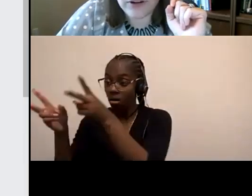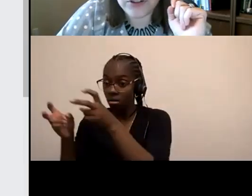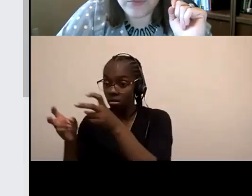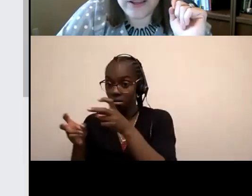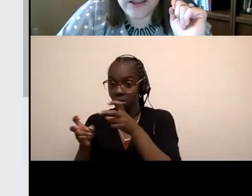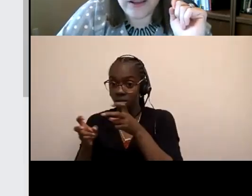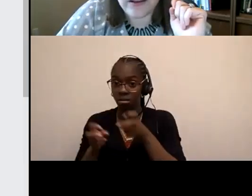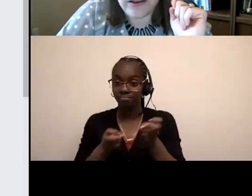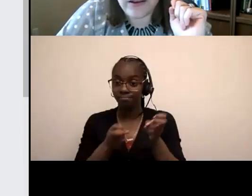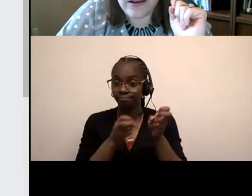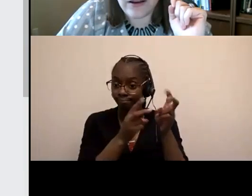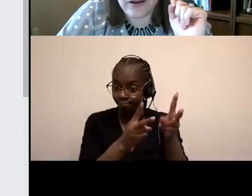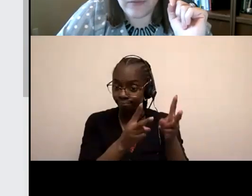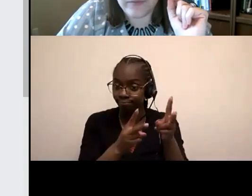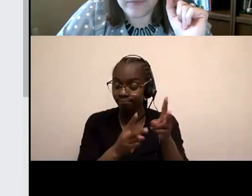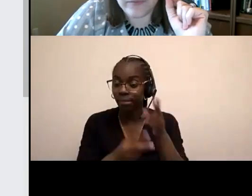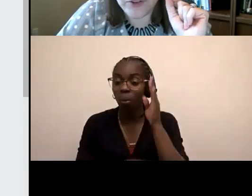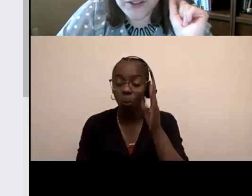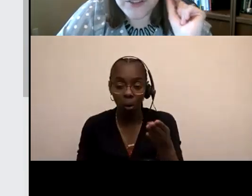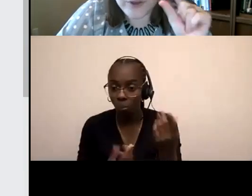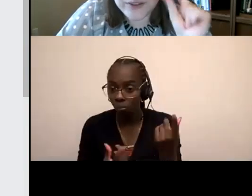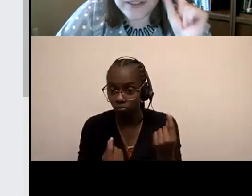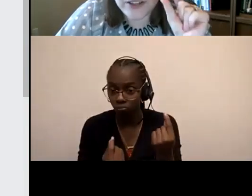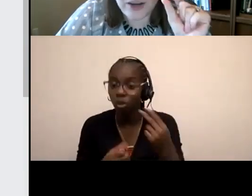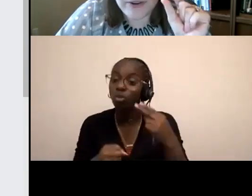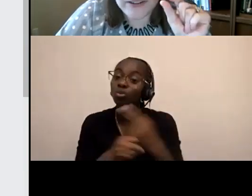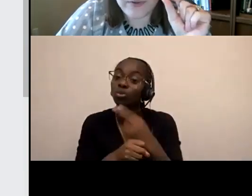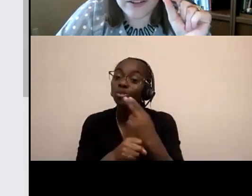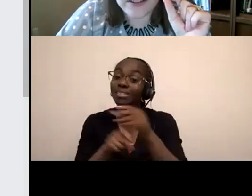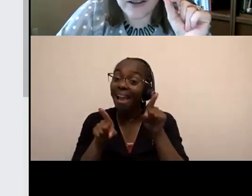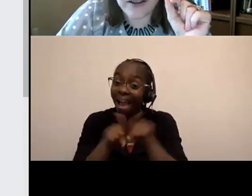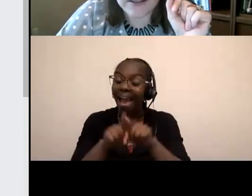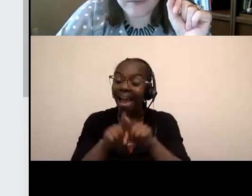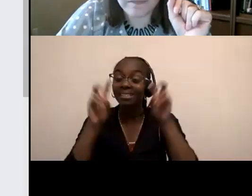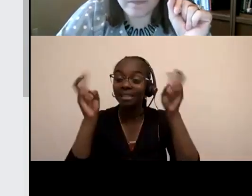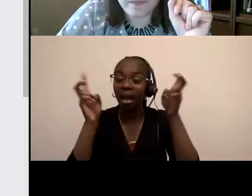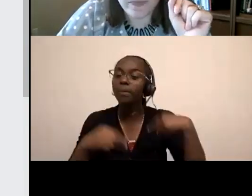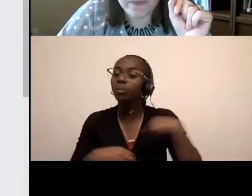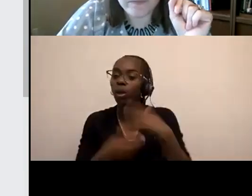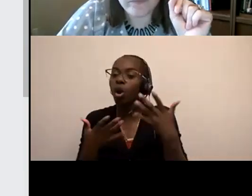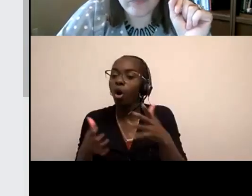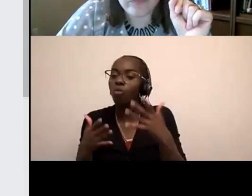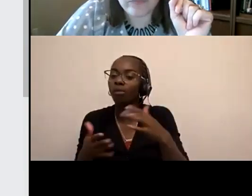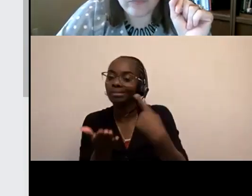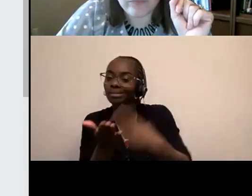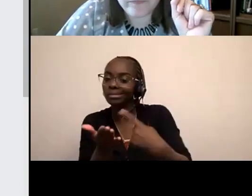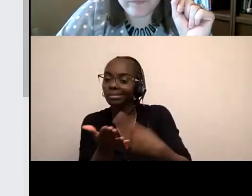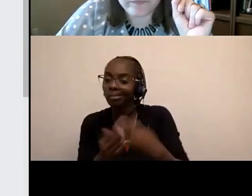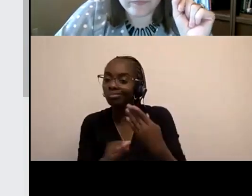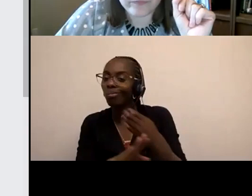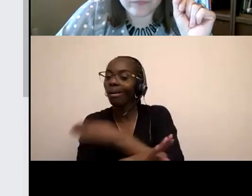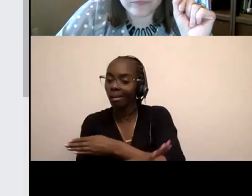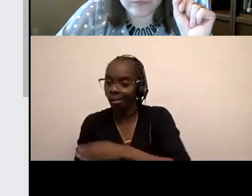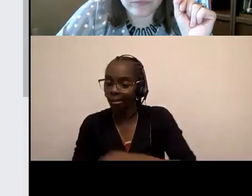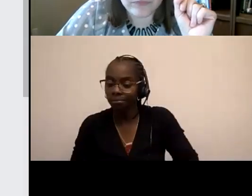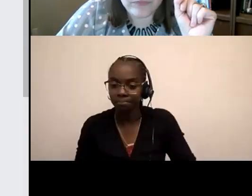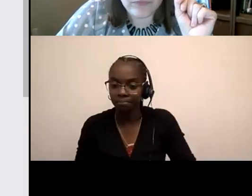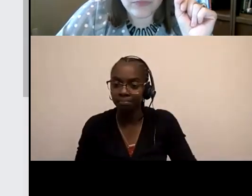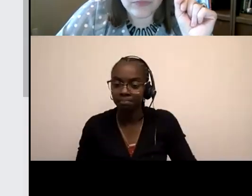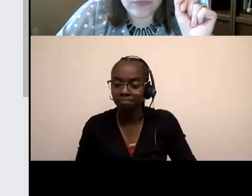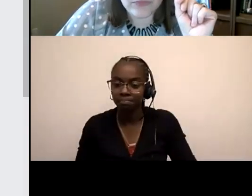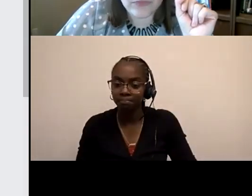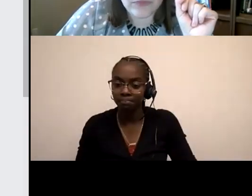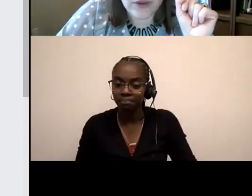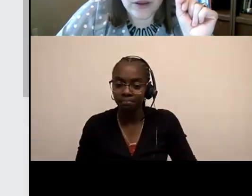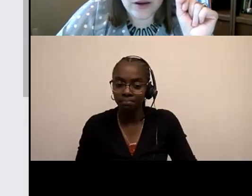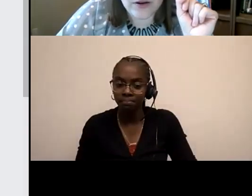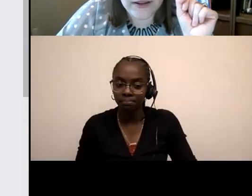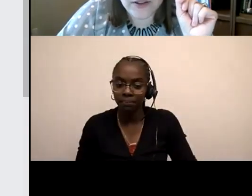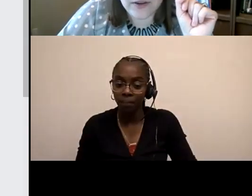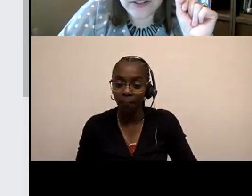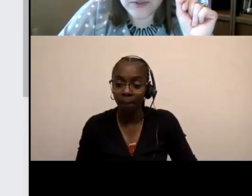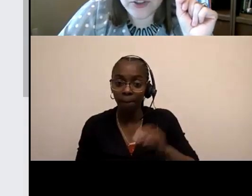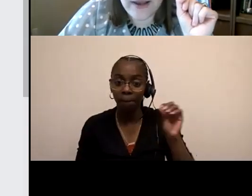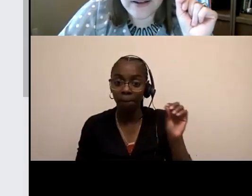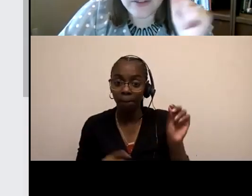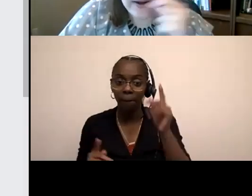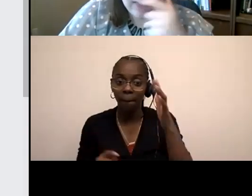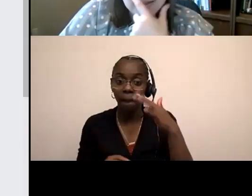TO BE USING THOSE AS THE TOPICS THAT WE DISCUSS. OKAY SO I'M GOING TO SWITCH BACK TO MY CONTACT